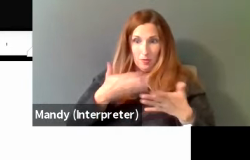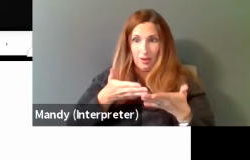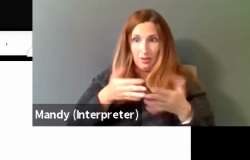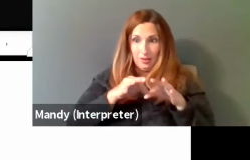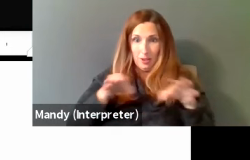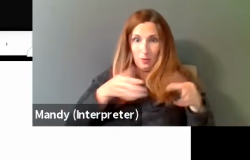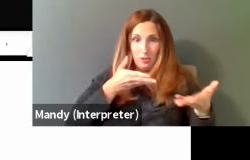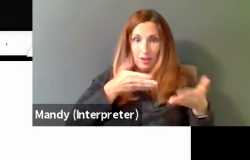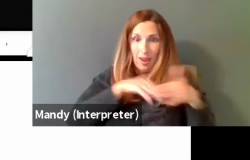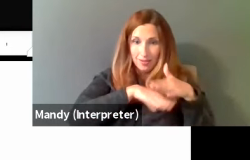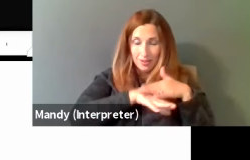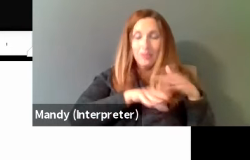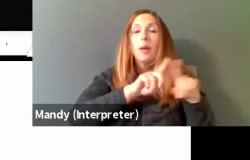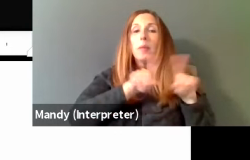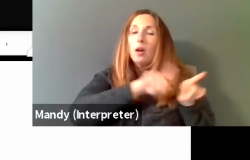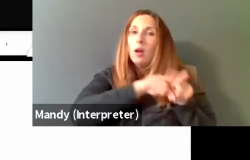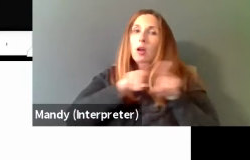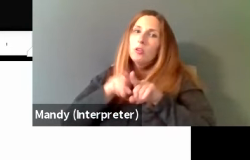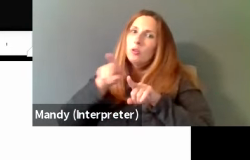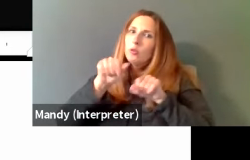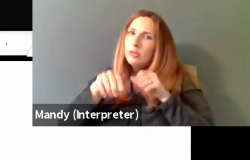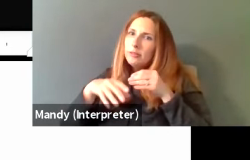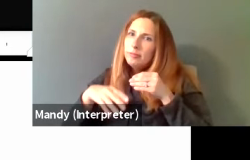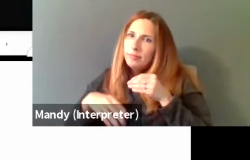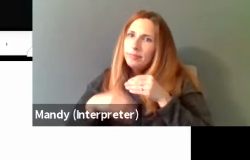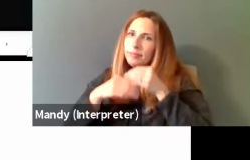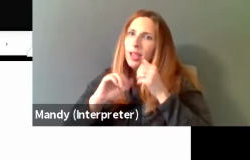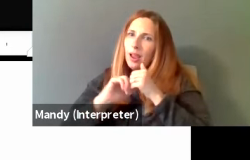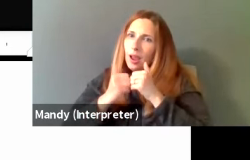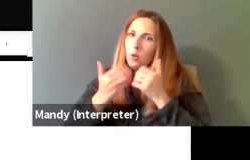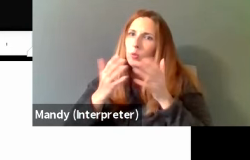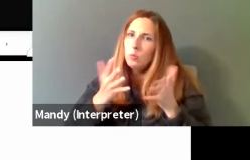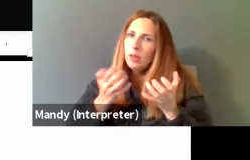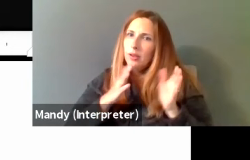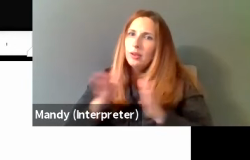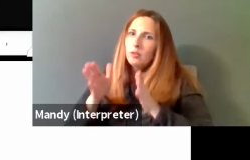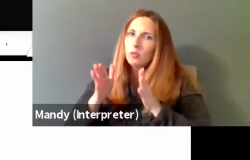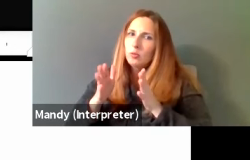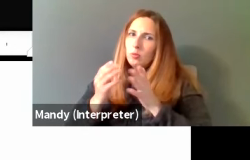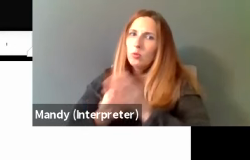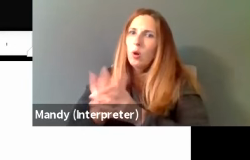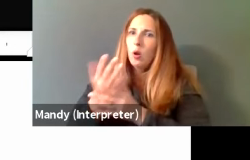but you can also really build in how you want to grow and your wishlist.